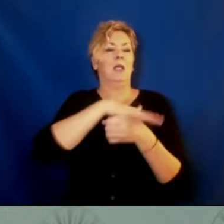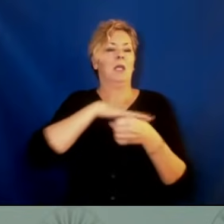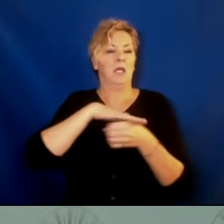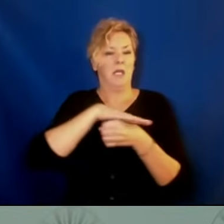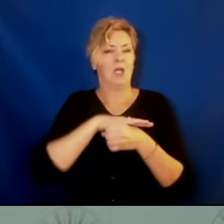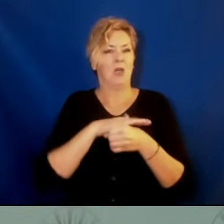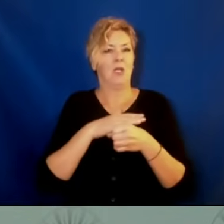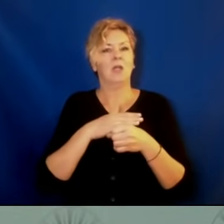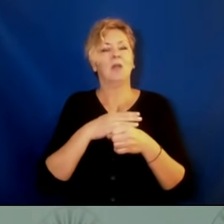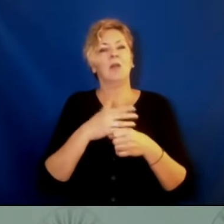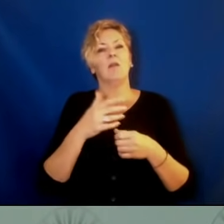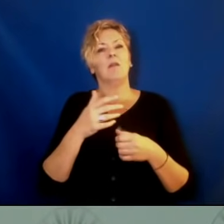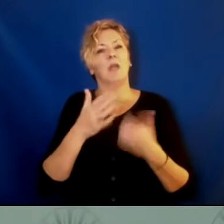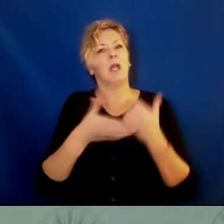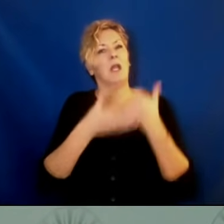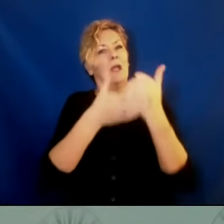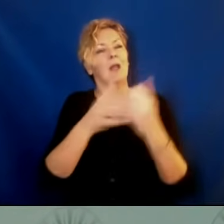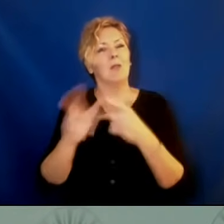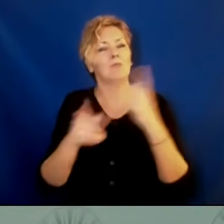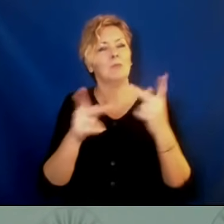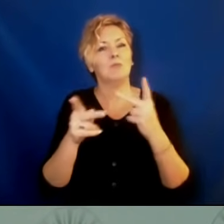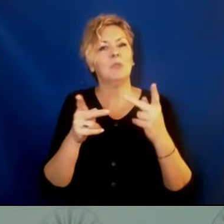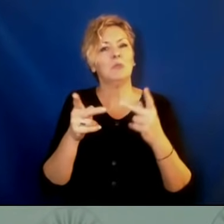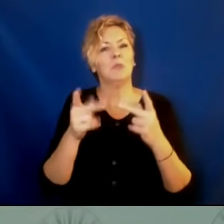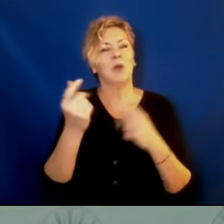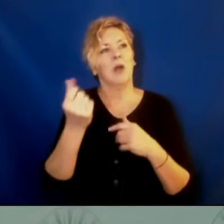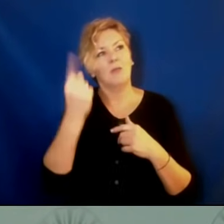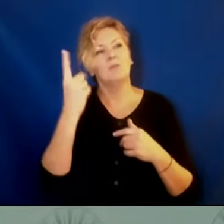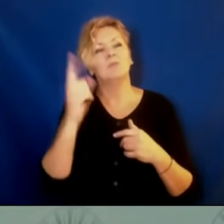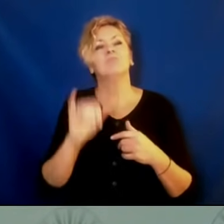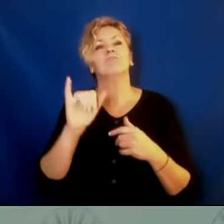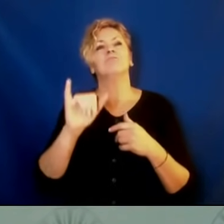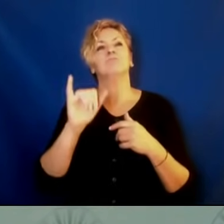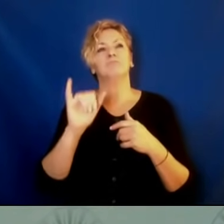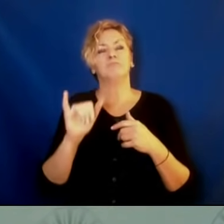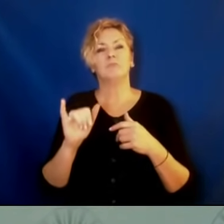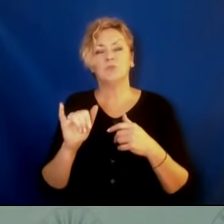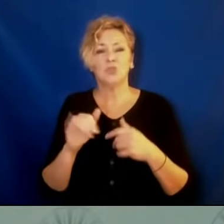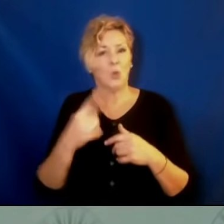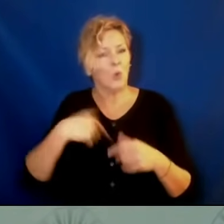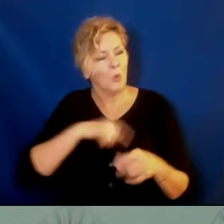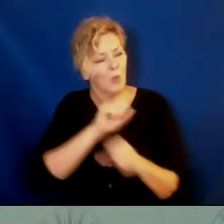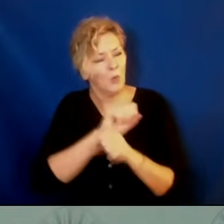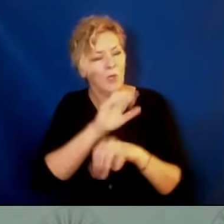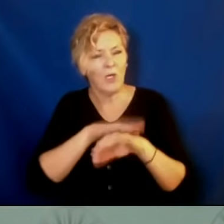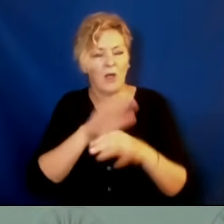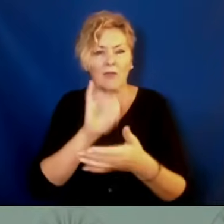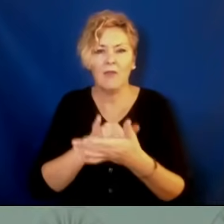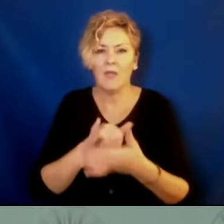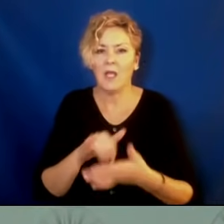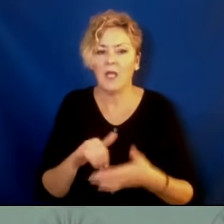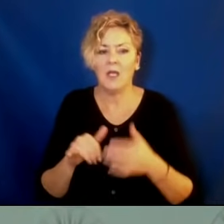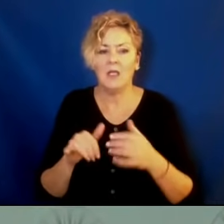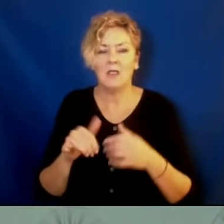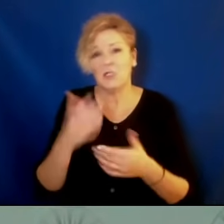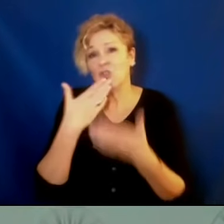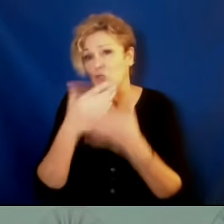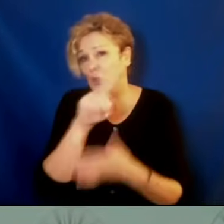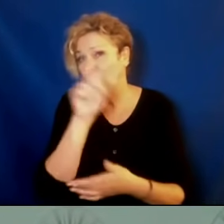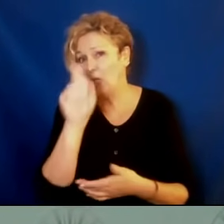information I think your question is a really good one, we know as I mentioned before that COVID-19 is transmitted in known transmission